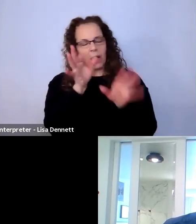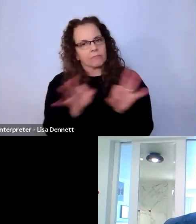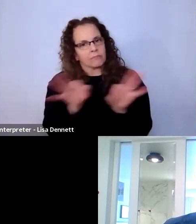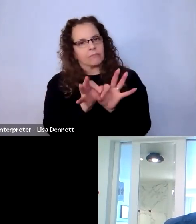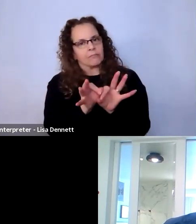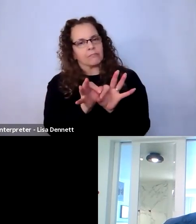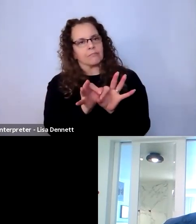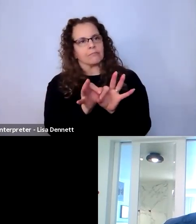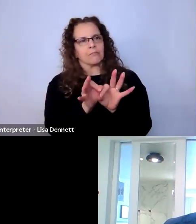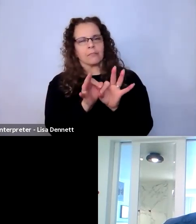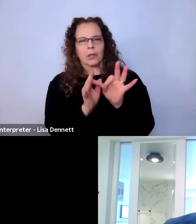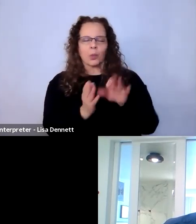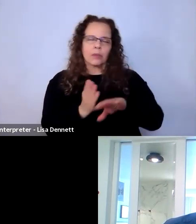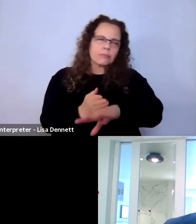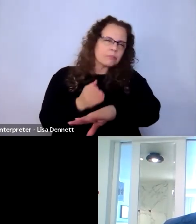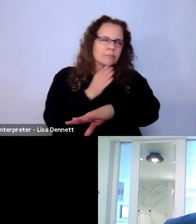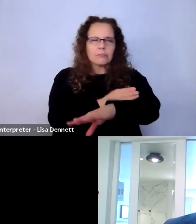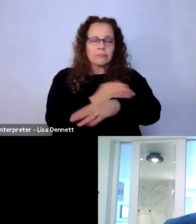inclusive design on all sectors that way.